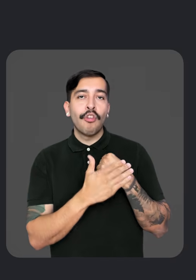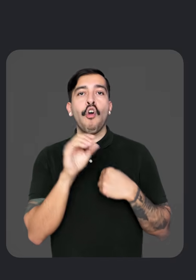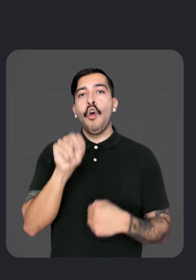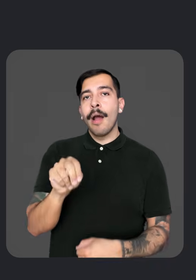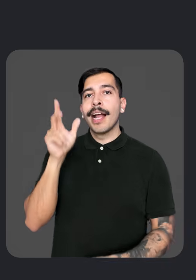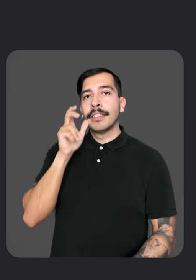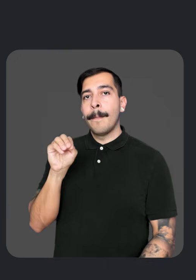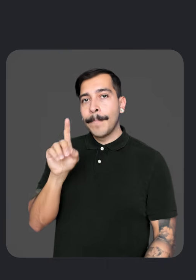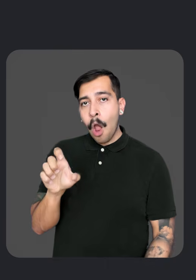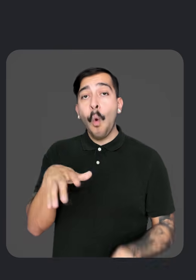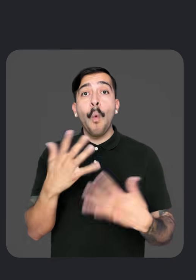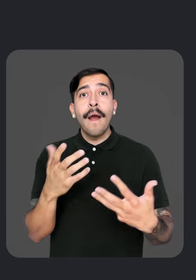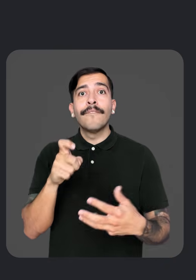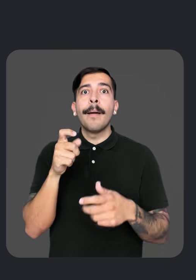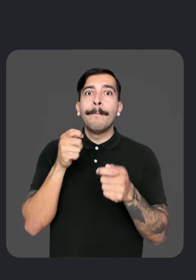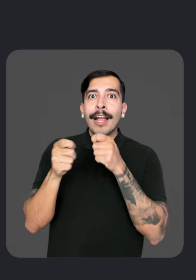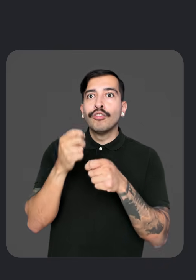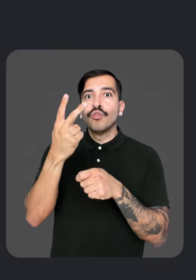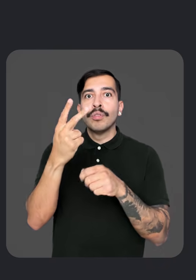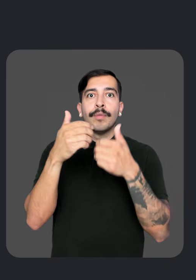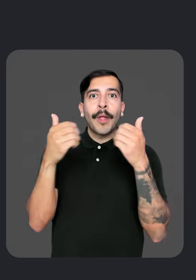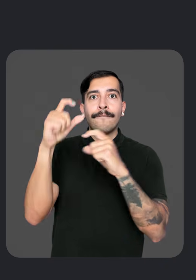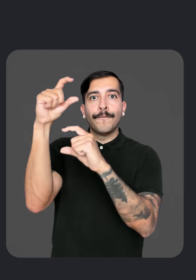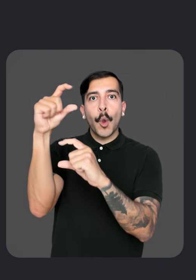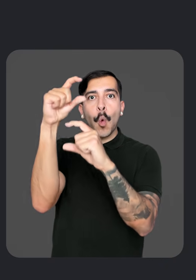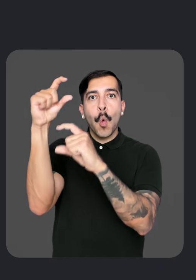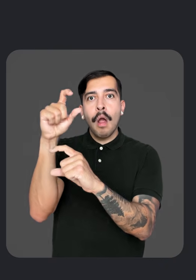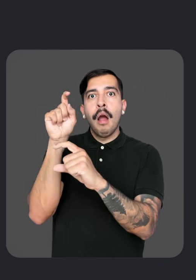to enable listening mode or manage two separate floating shortcuts